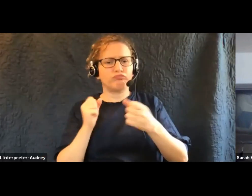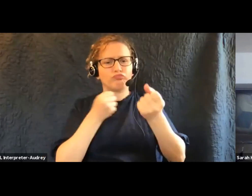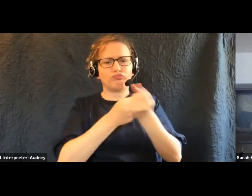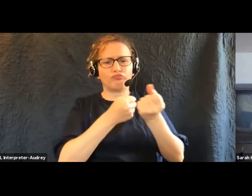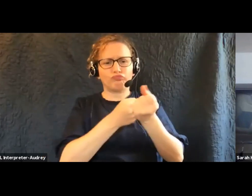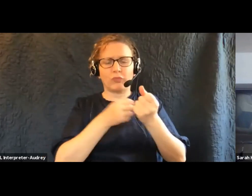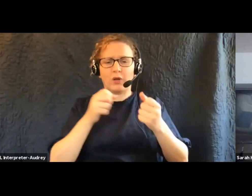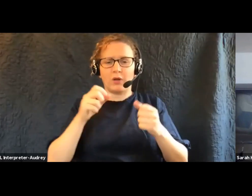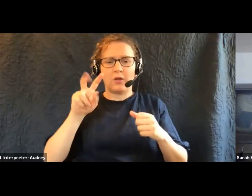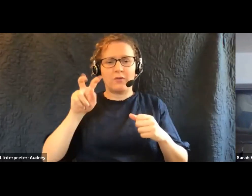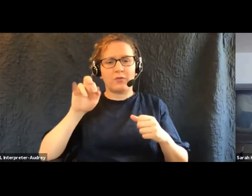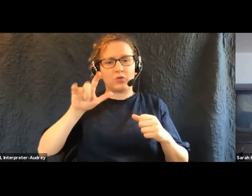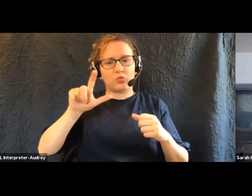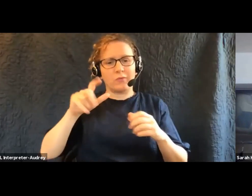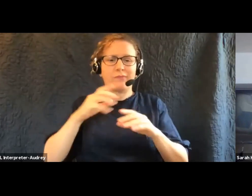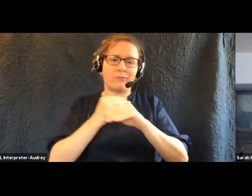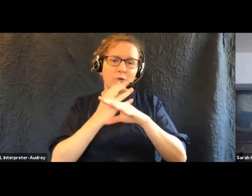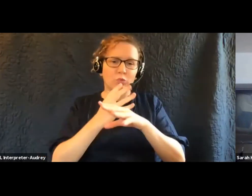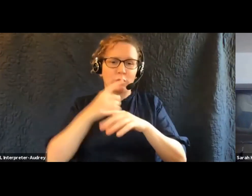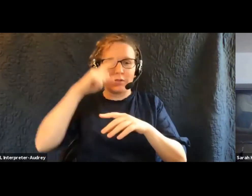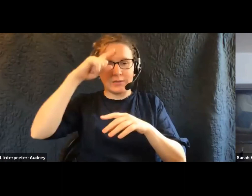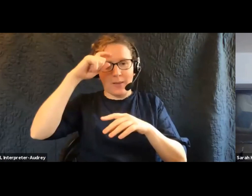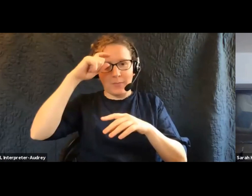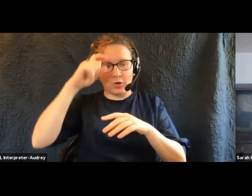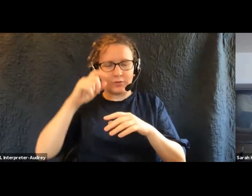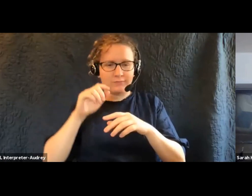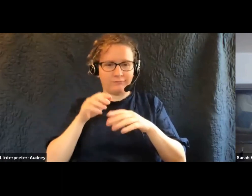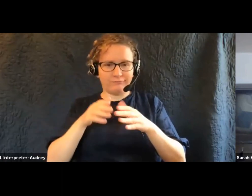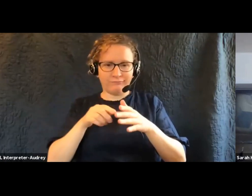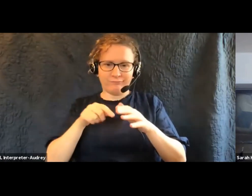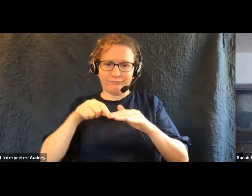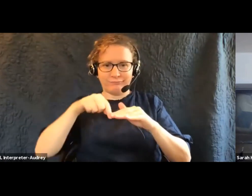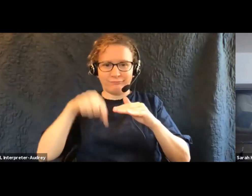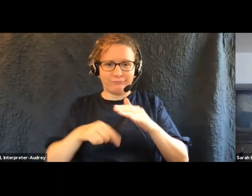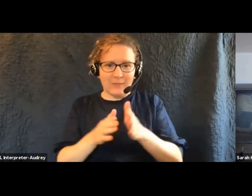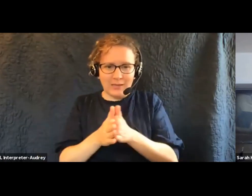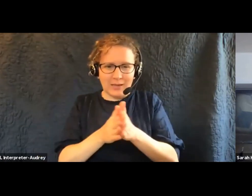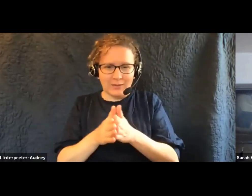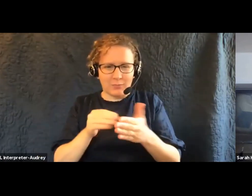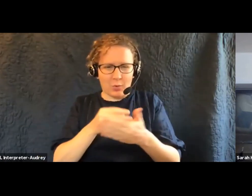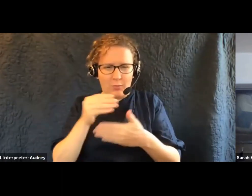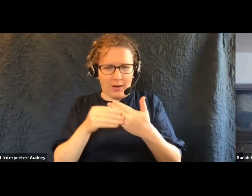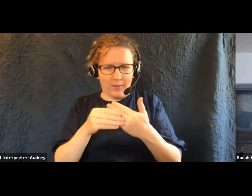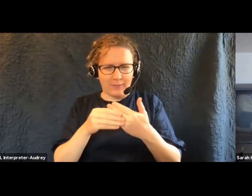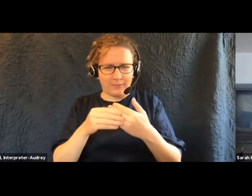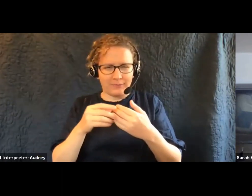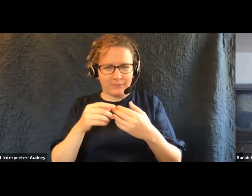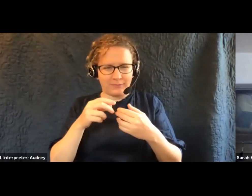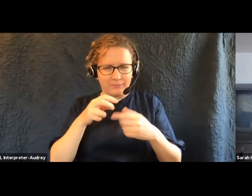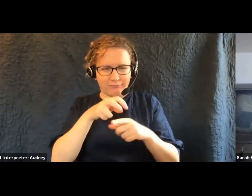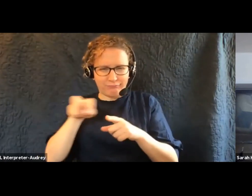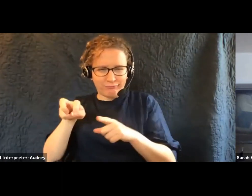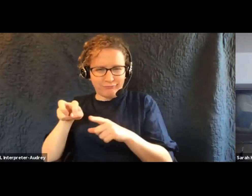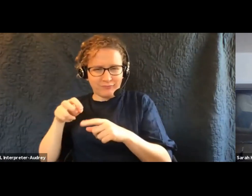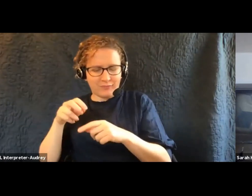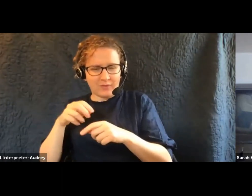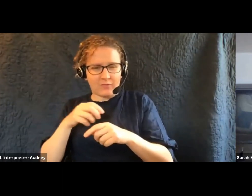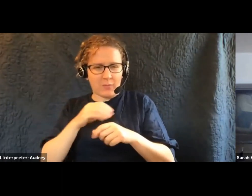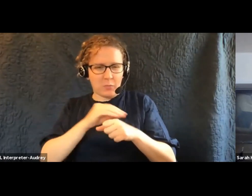intensive program that we did due to COVID, and we predominantly use Zoom for Business,